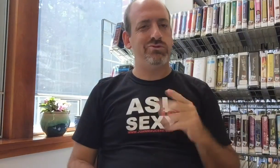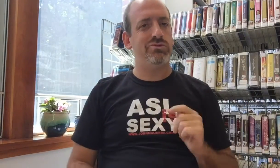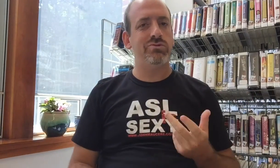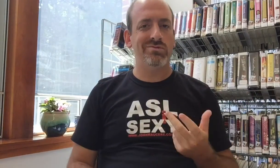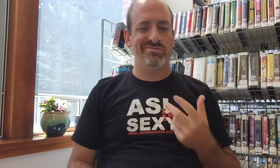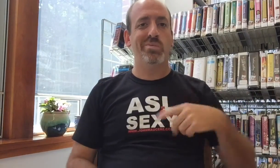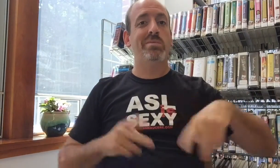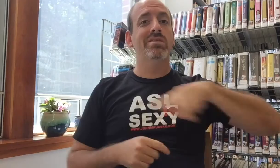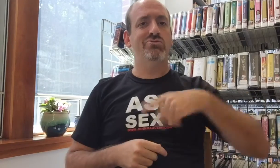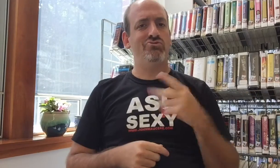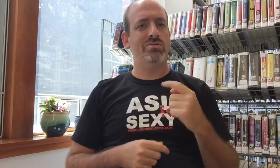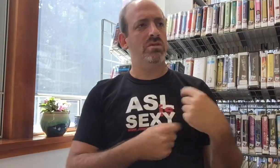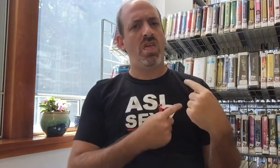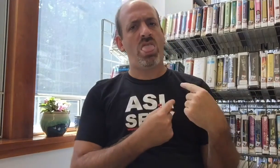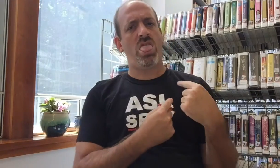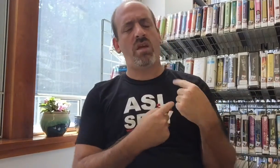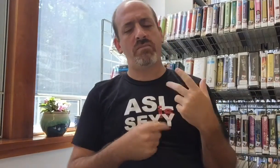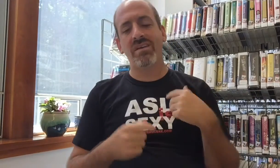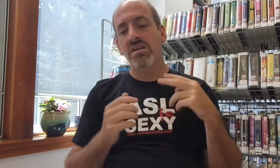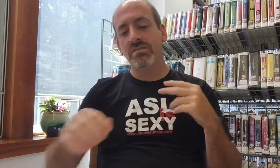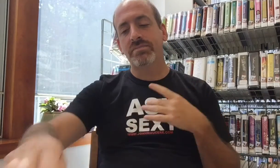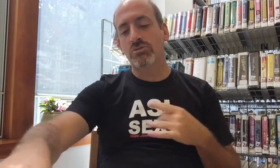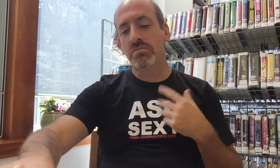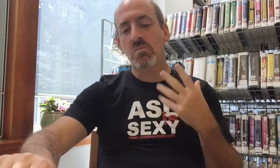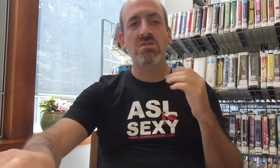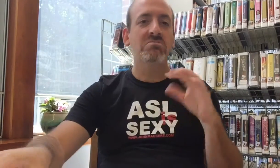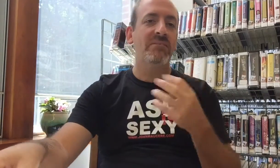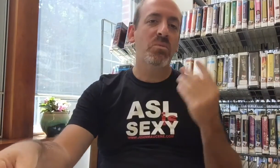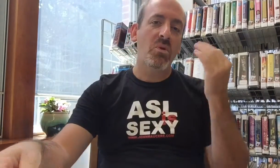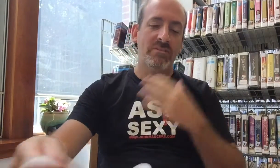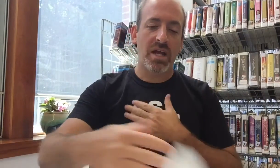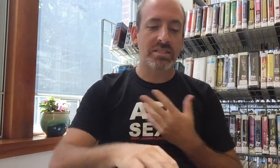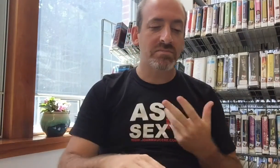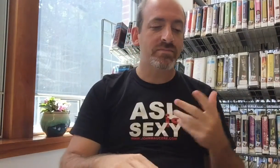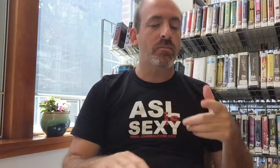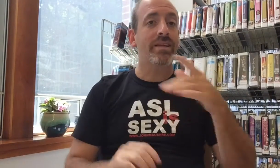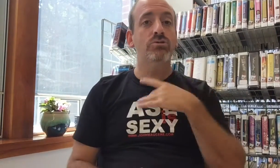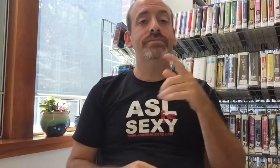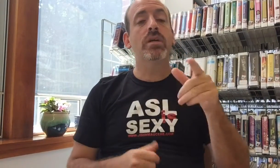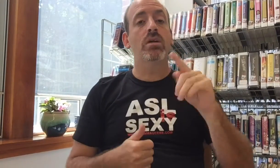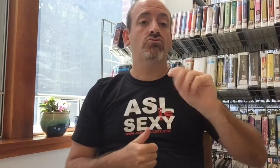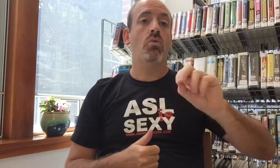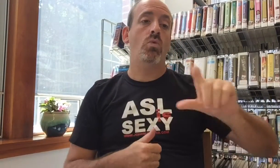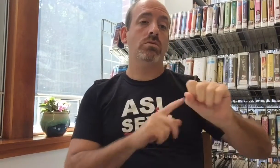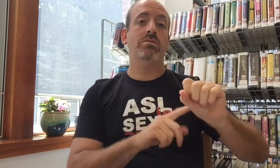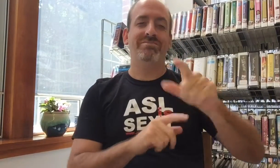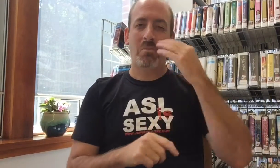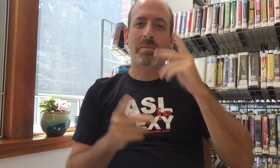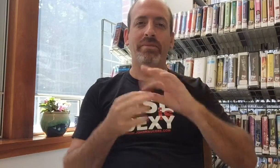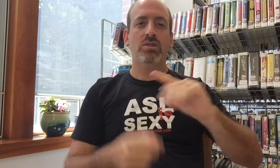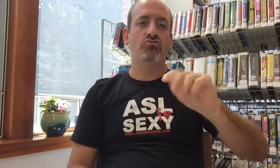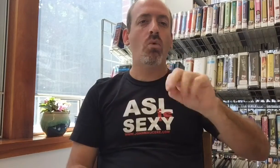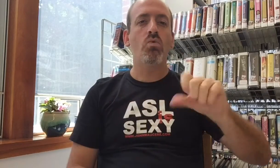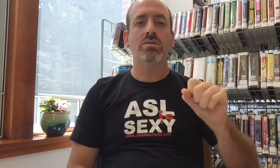Those who continues get these kinds of treatments can be hurtful. I'd like to share a few thoughts of mine on this article. Trolls, some of you are familiar with the word, Trolls.